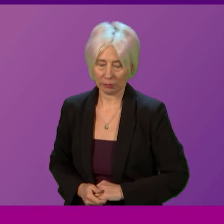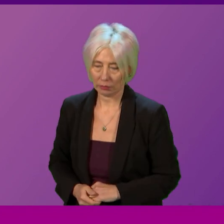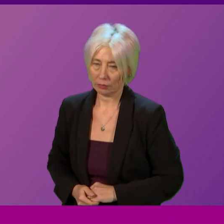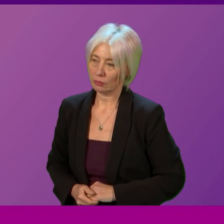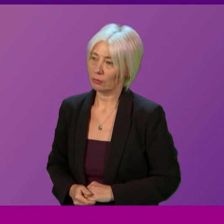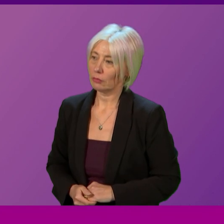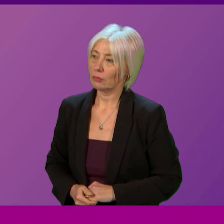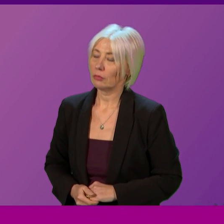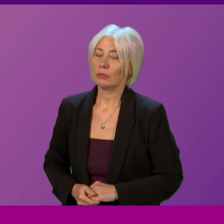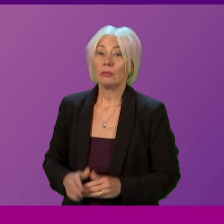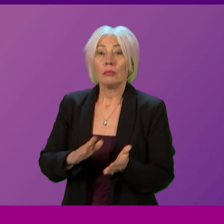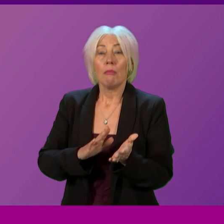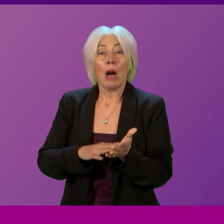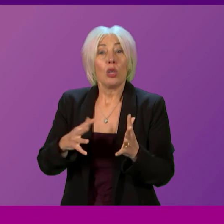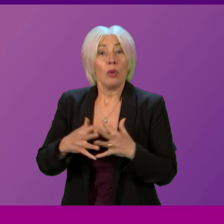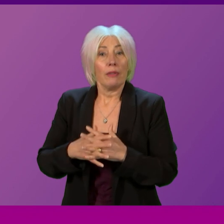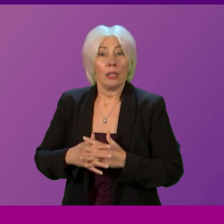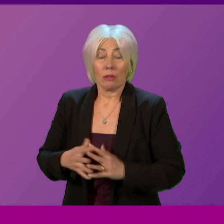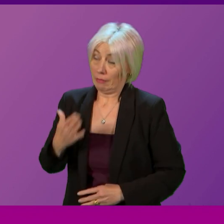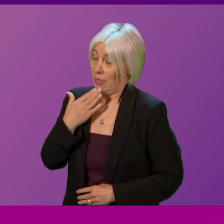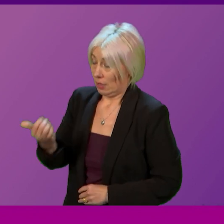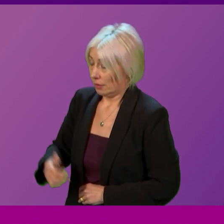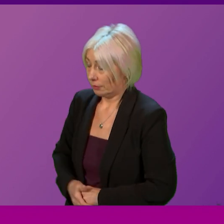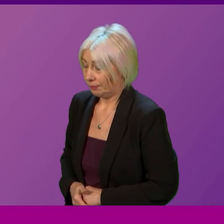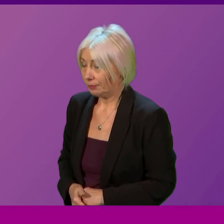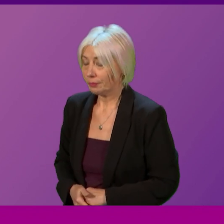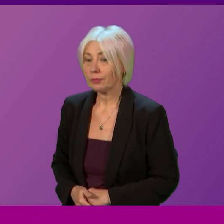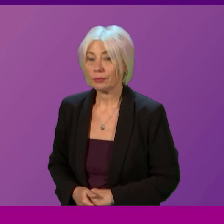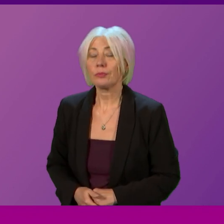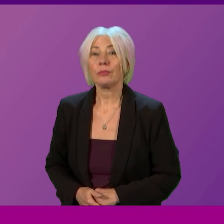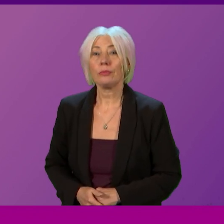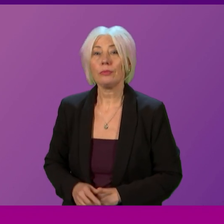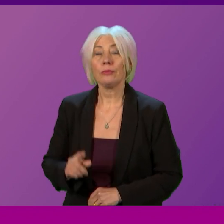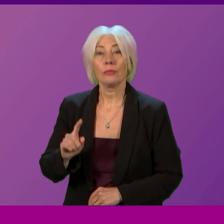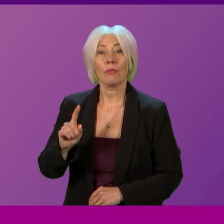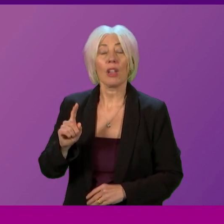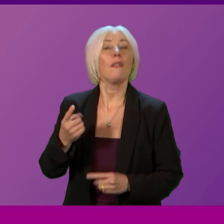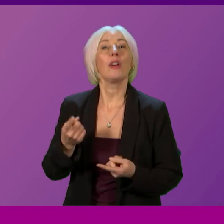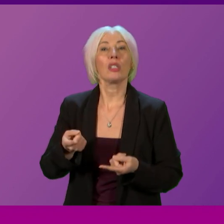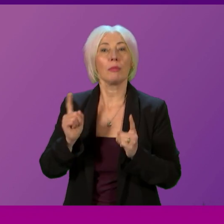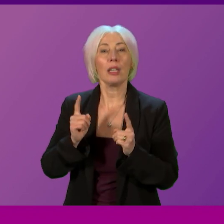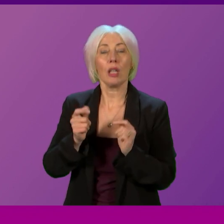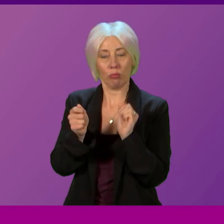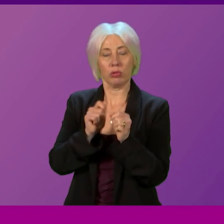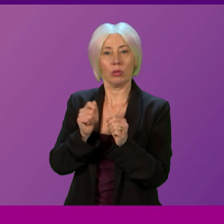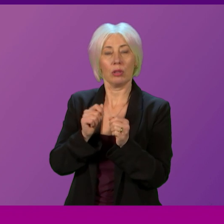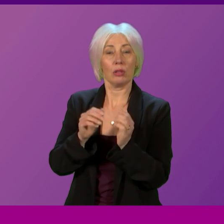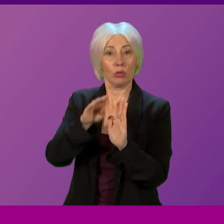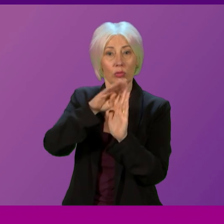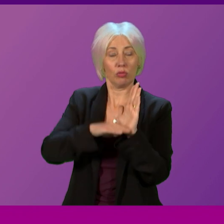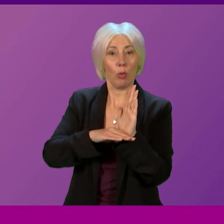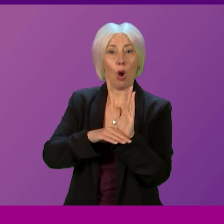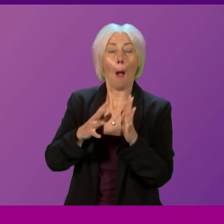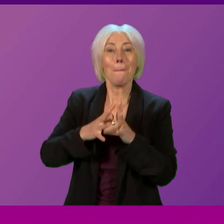Following her correction to the Official Report on net energy consumption, will the First